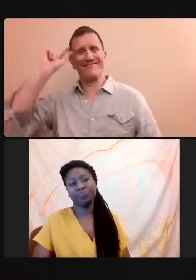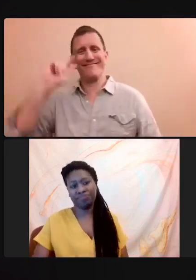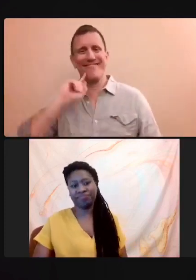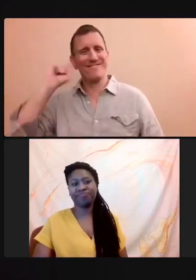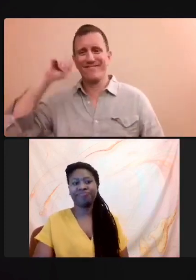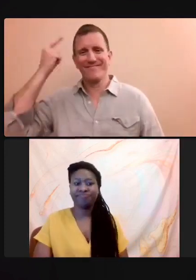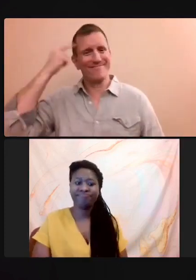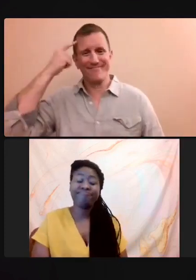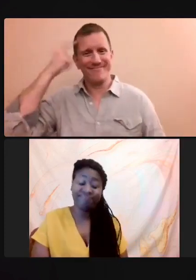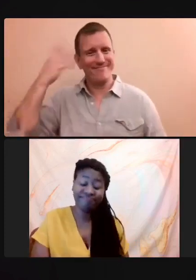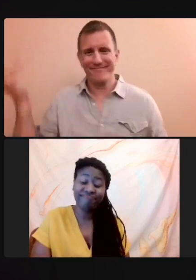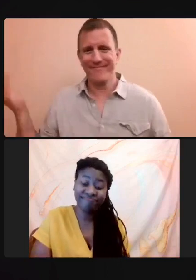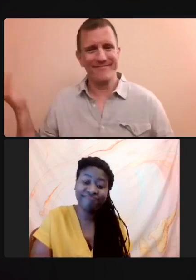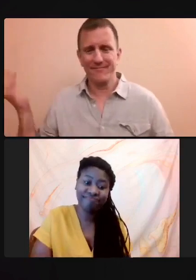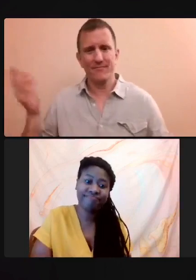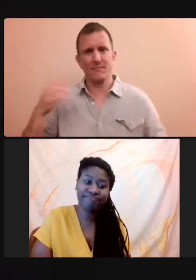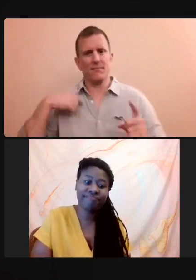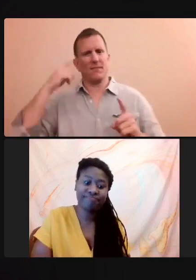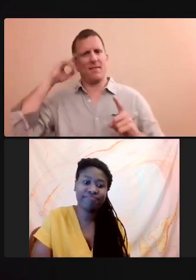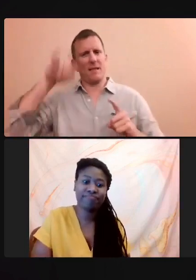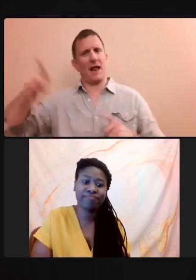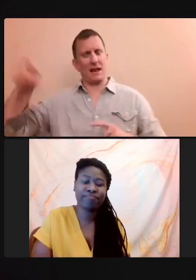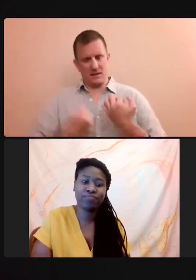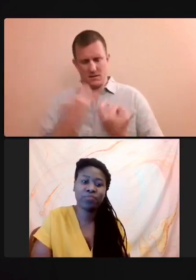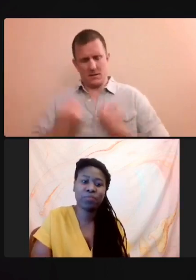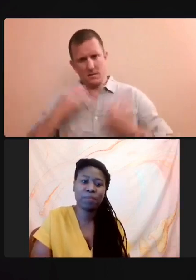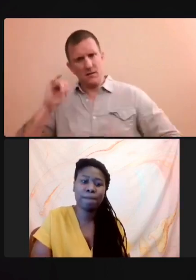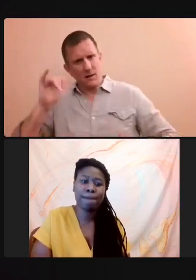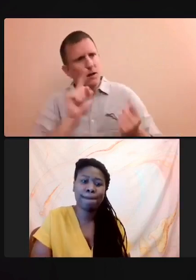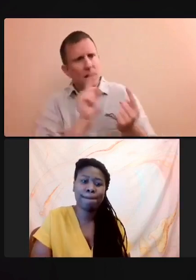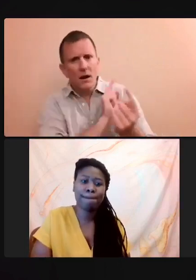We need to see that change in where deaf people are not just sprinkled